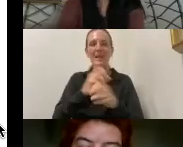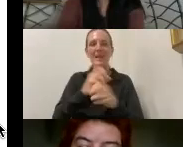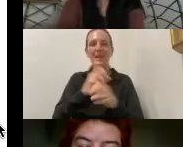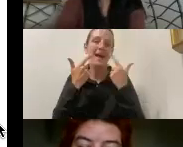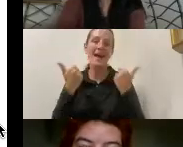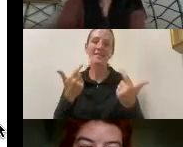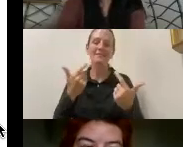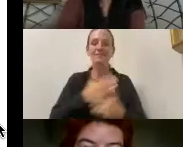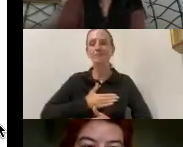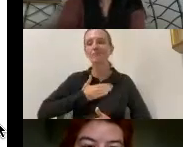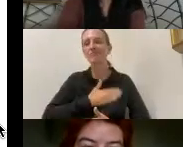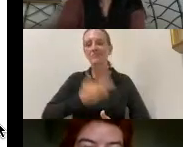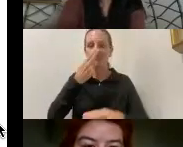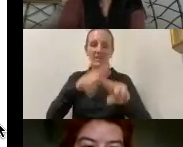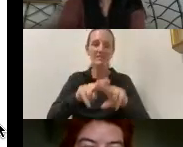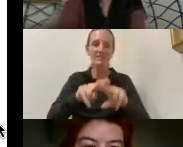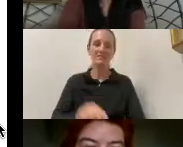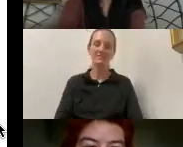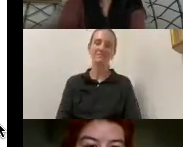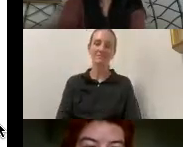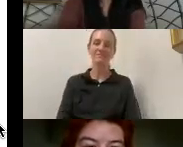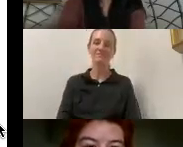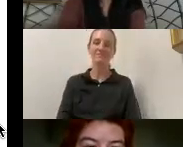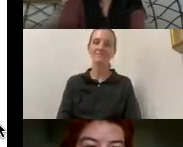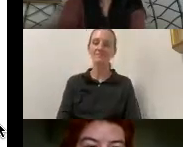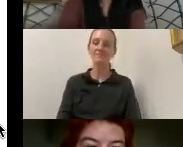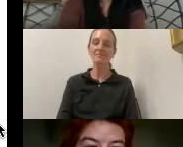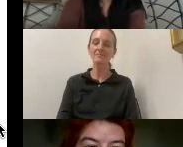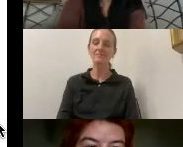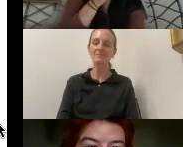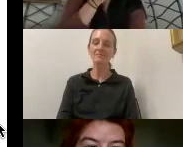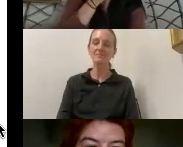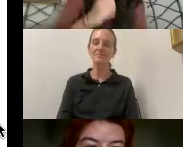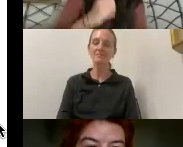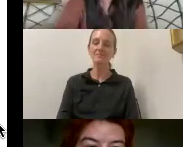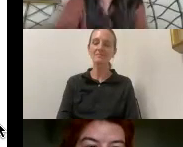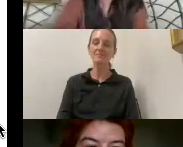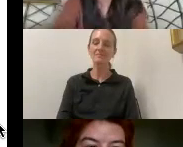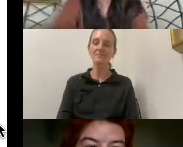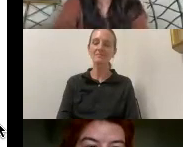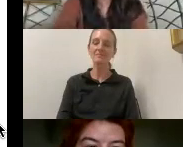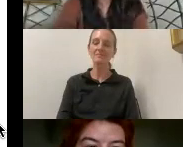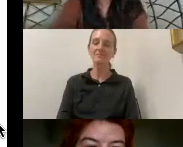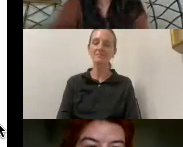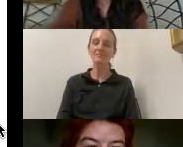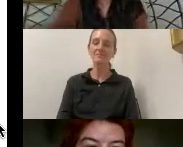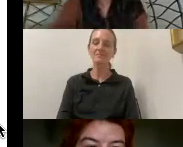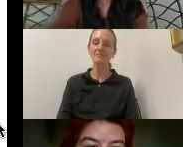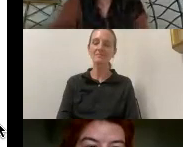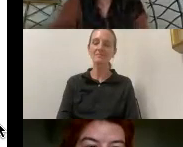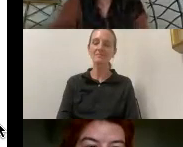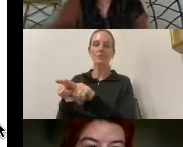Patashi Pimms: That's great, I think just also going on with that, a big thing that